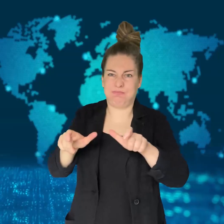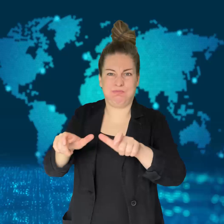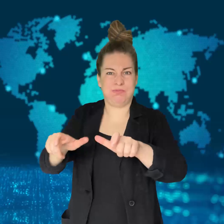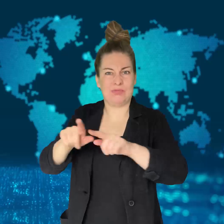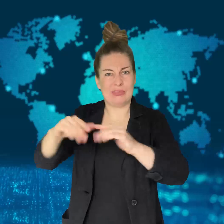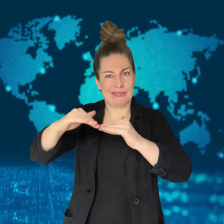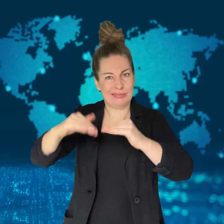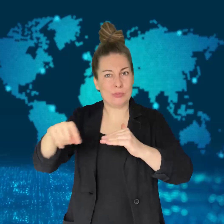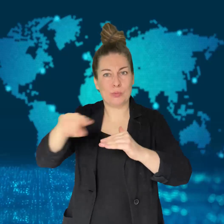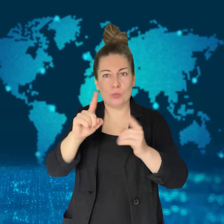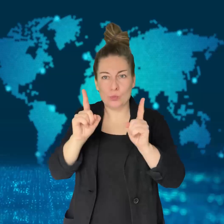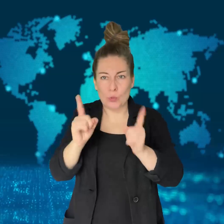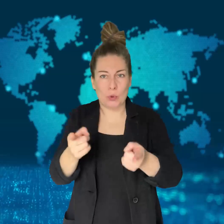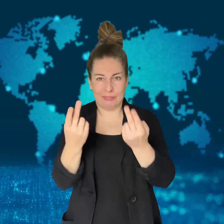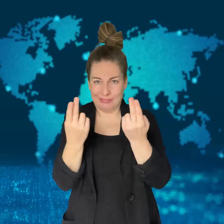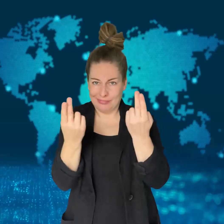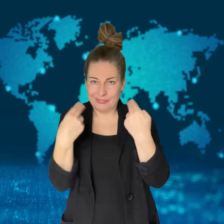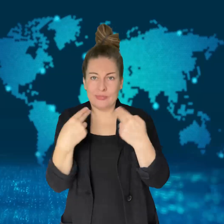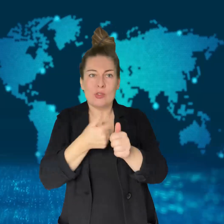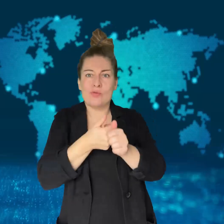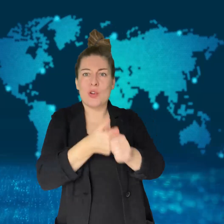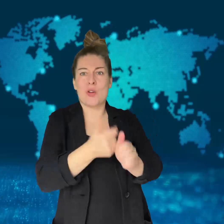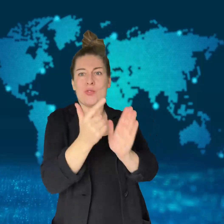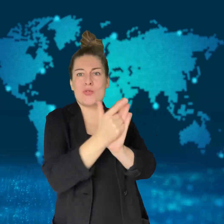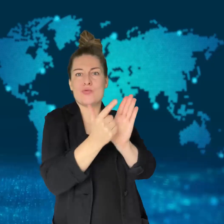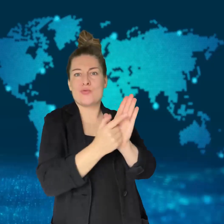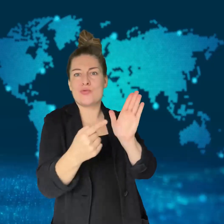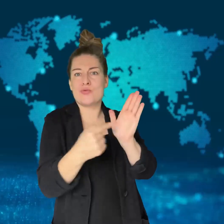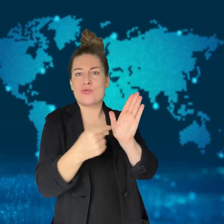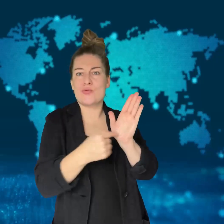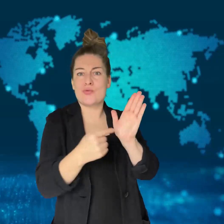Laws continue to call for harsh punishment for